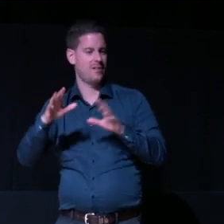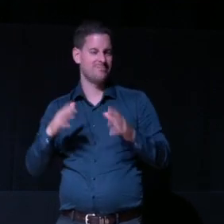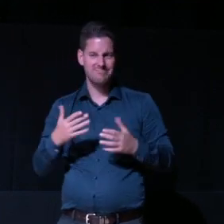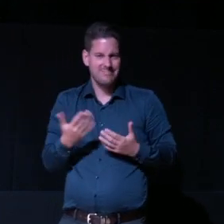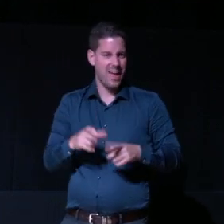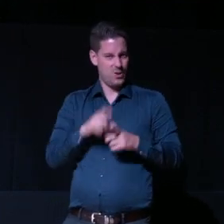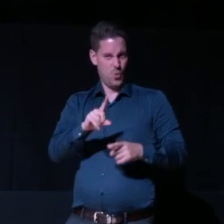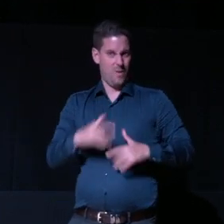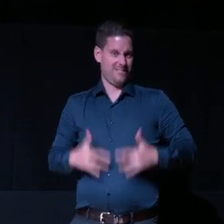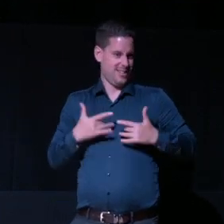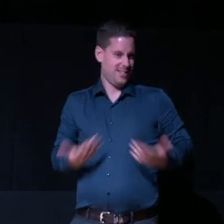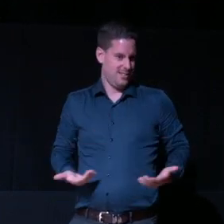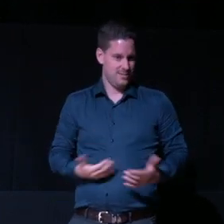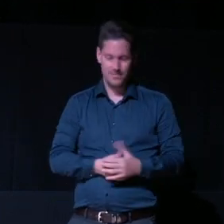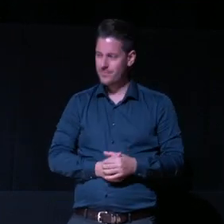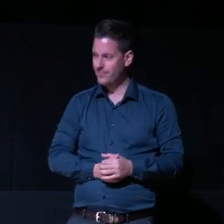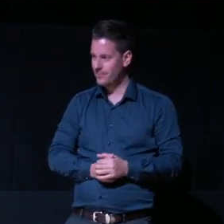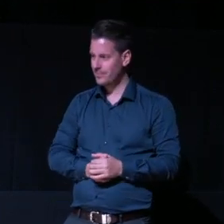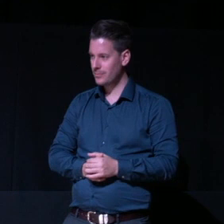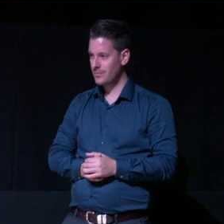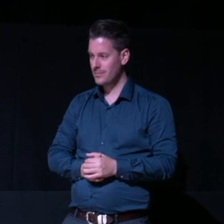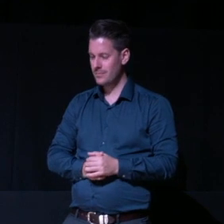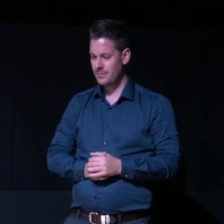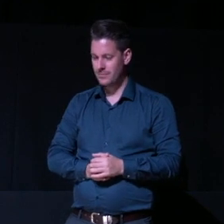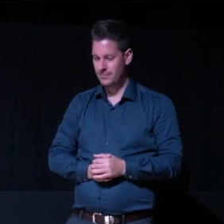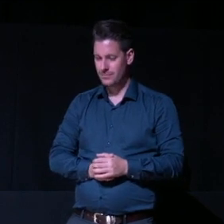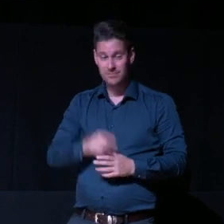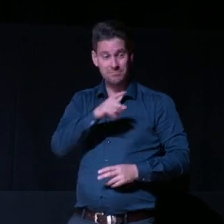what is the if you sit in your if you sit in your bedroom and